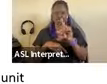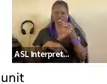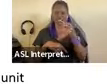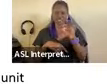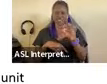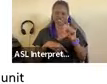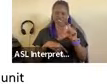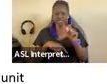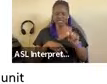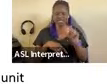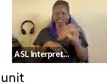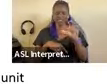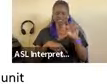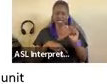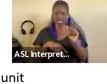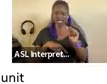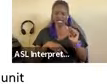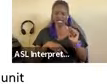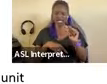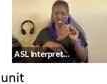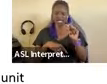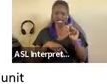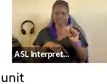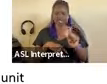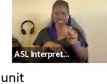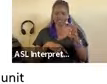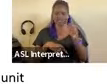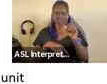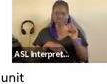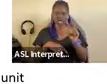And that's a great place for community based organization to sign up to become a